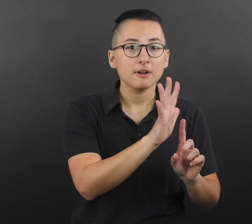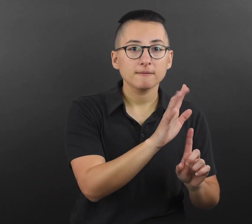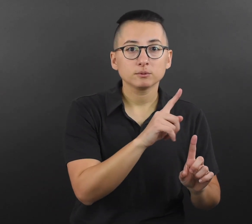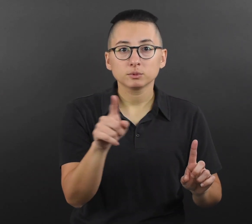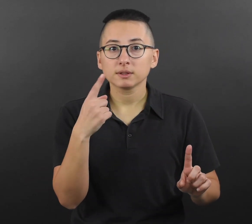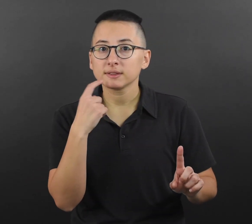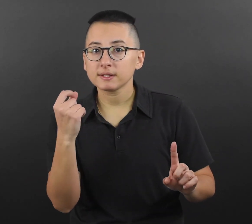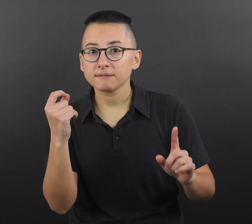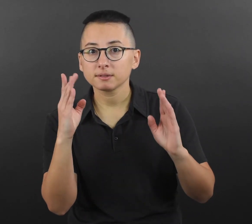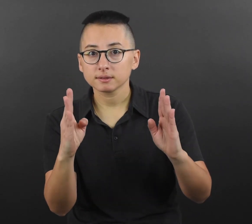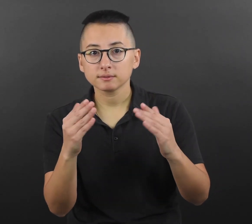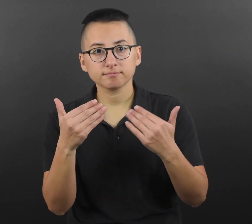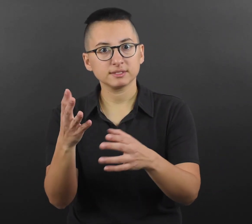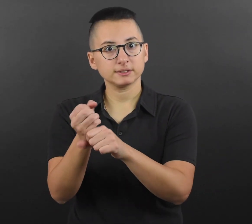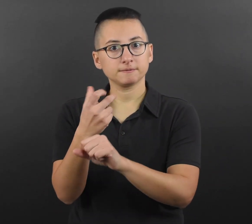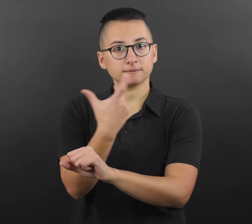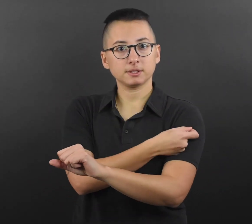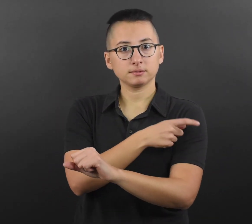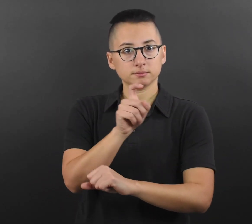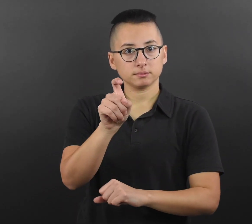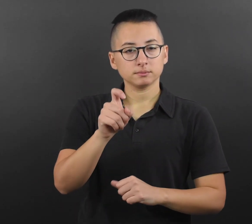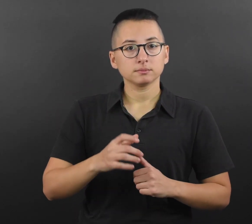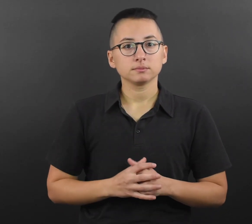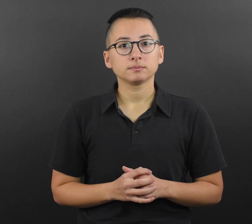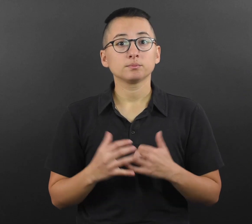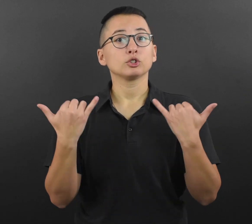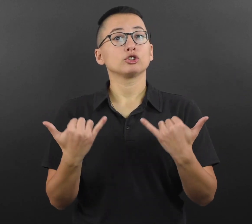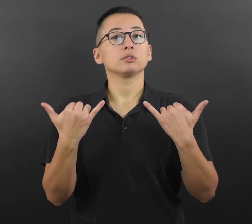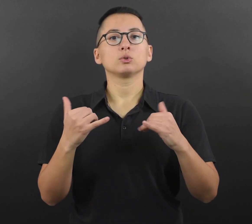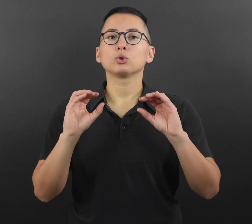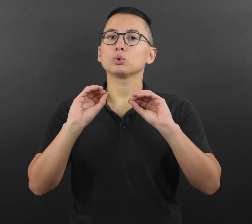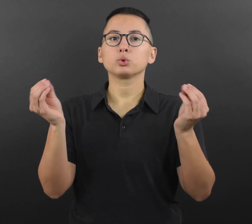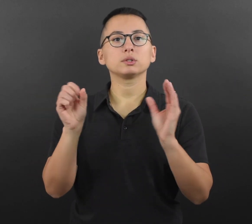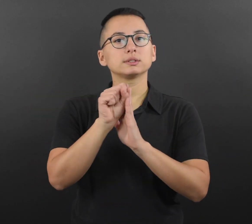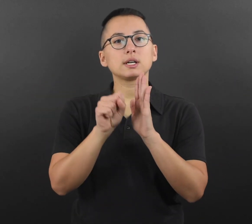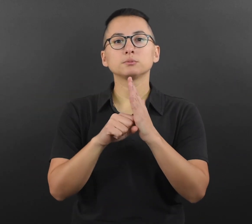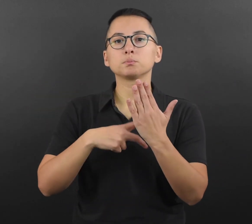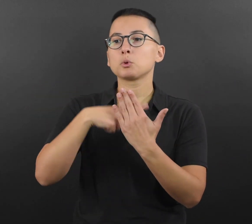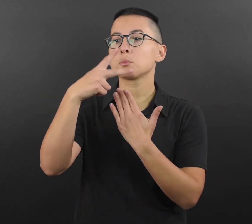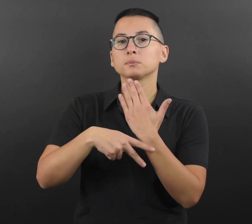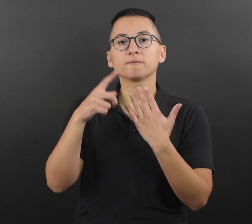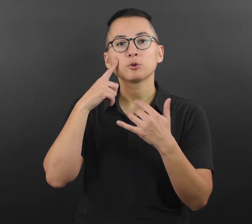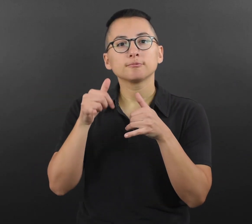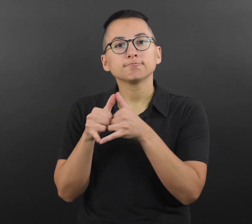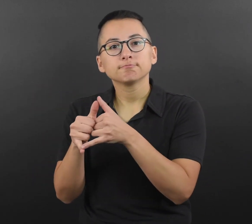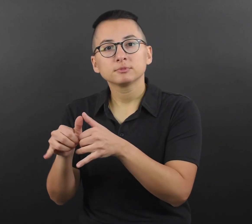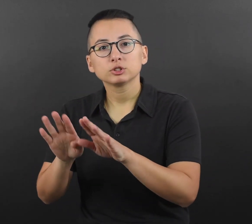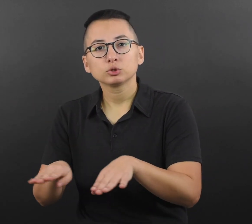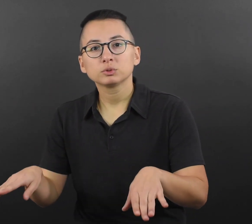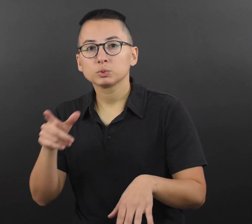5- to 11-year-olds to get vaccinated? o There is not a state program for